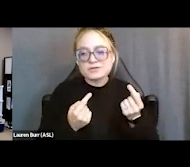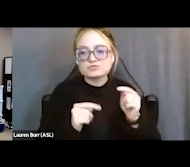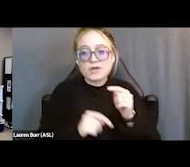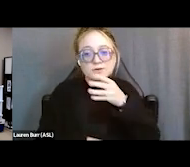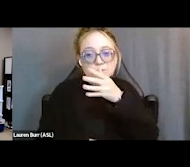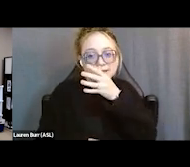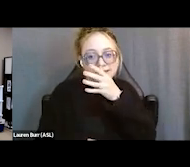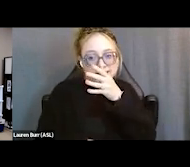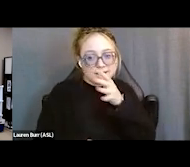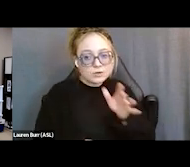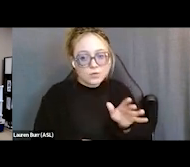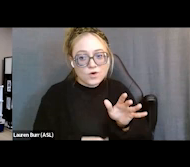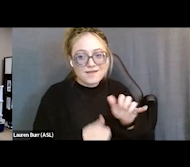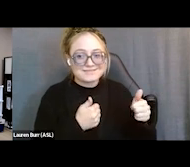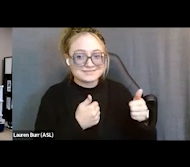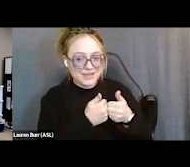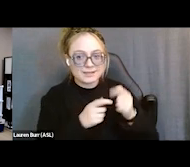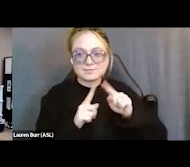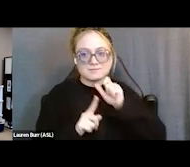and just gently redirect them to what the issue is at hand.